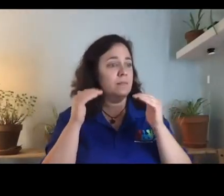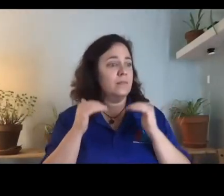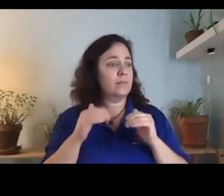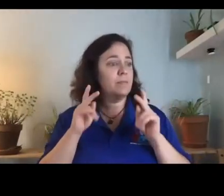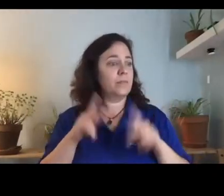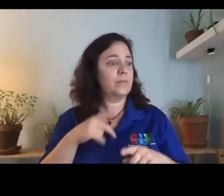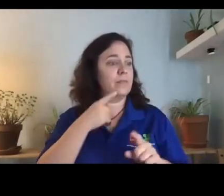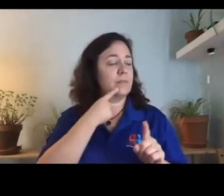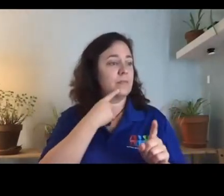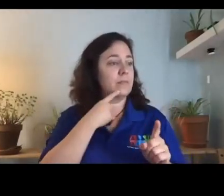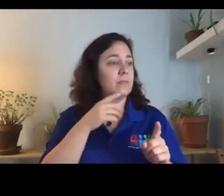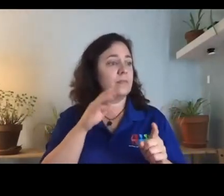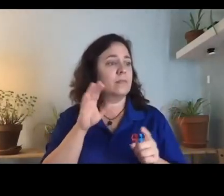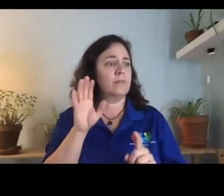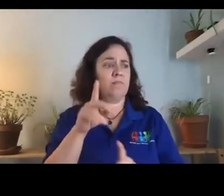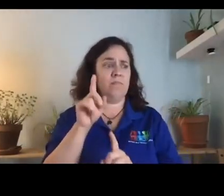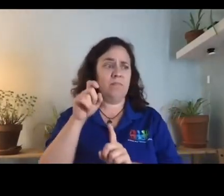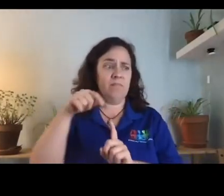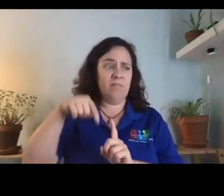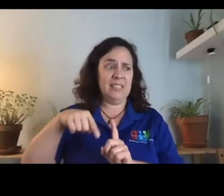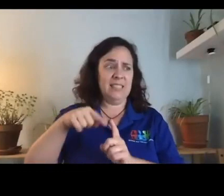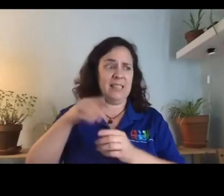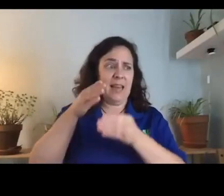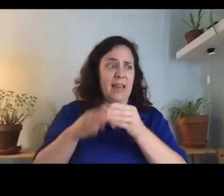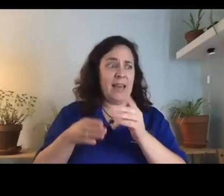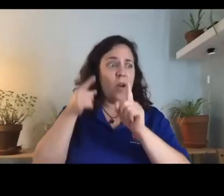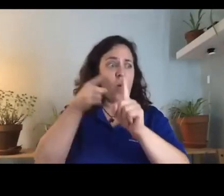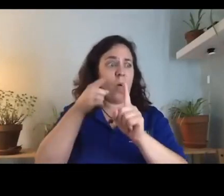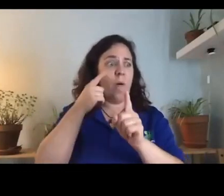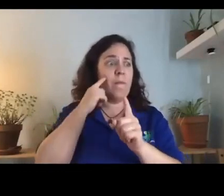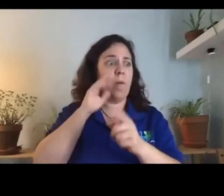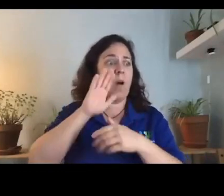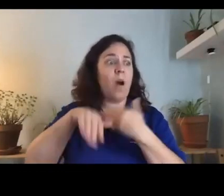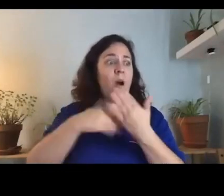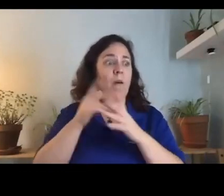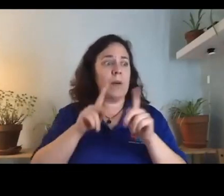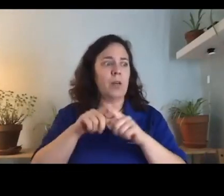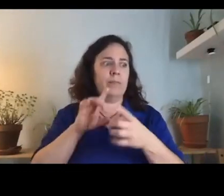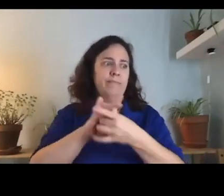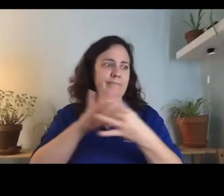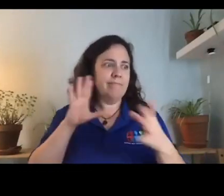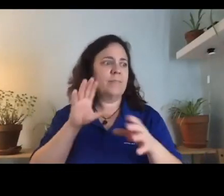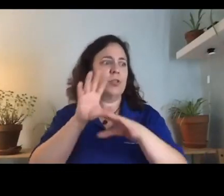resources so that they're able to learn and feel comfortable at the same time.